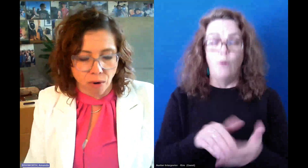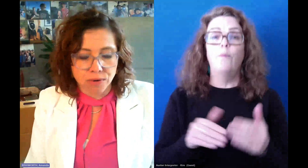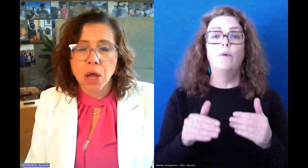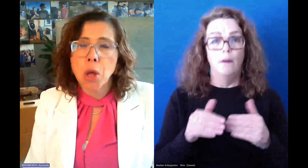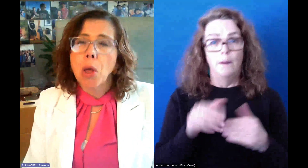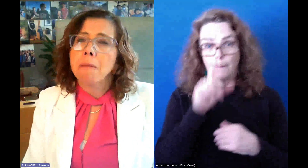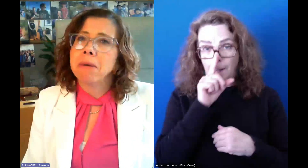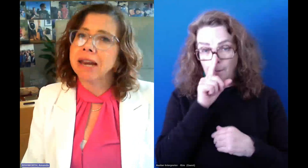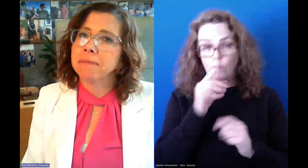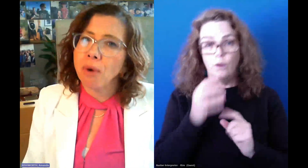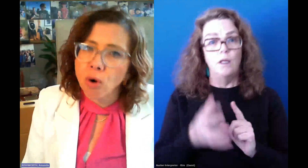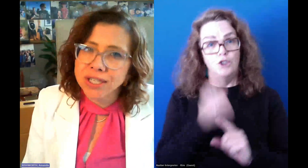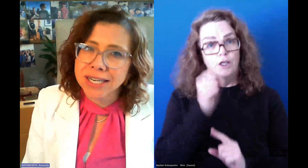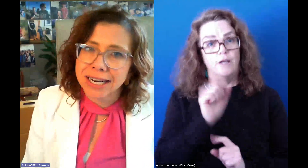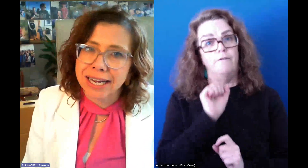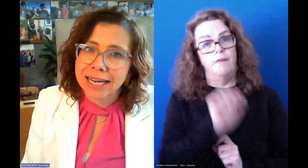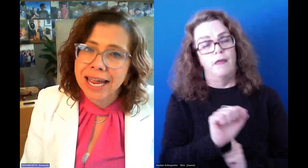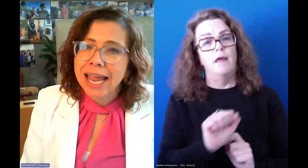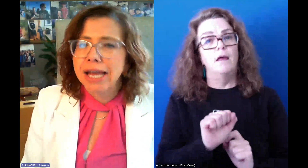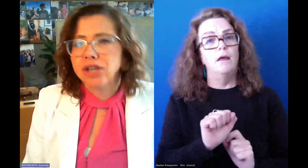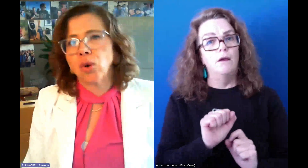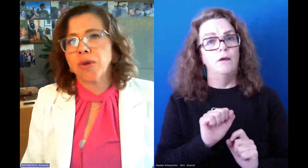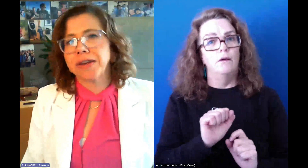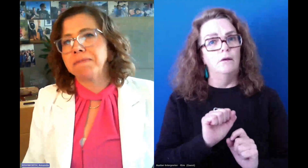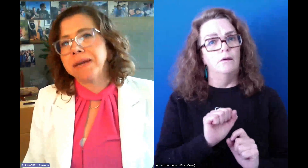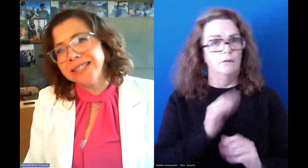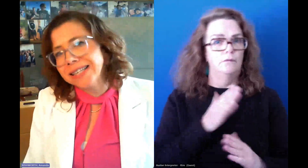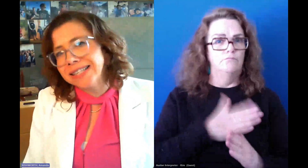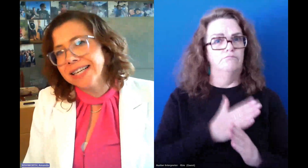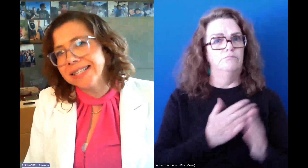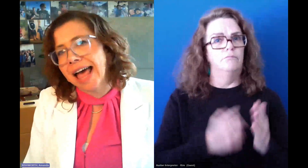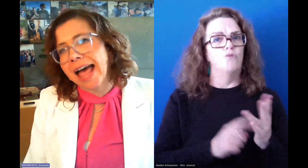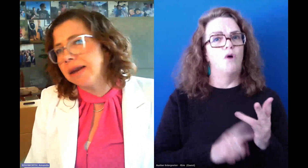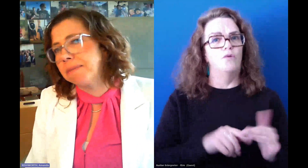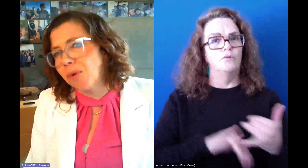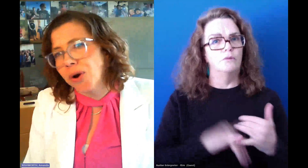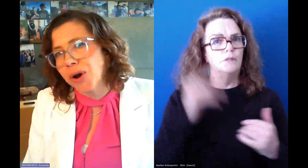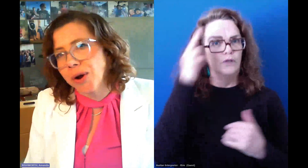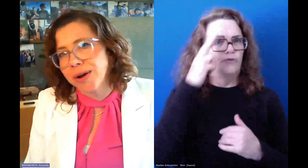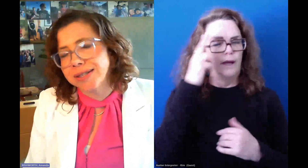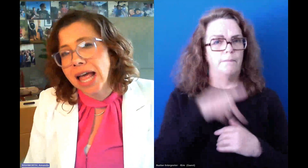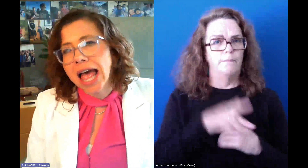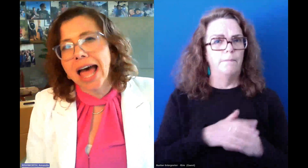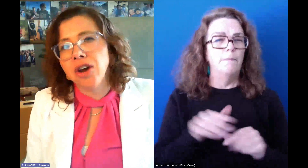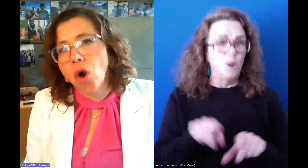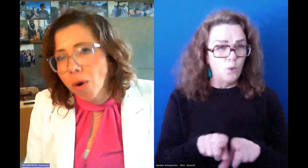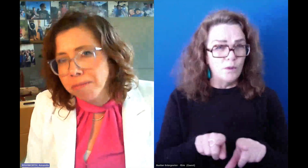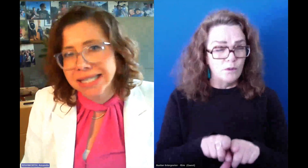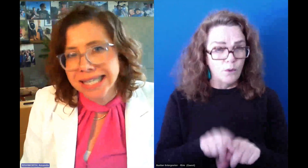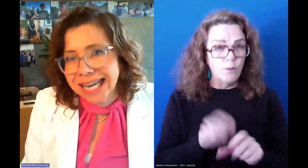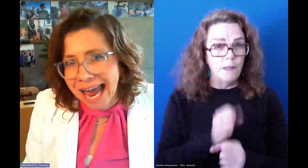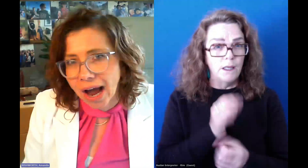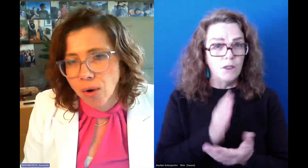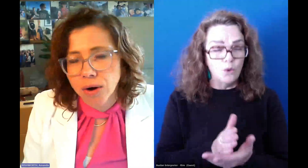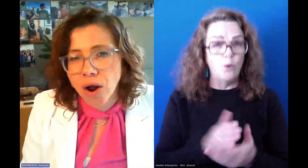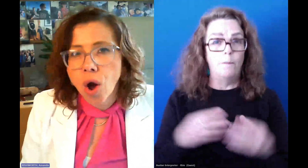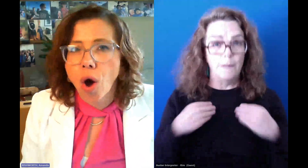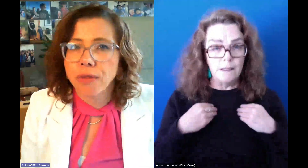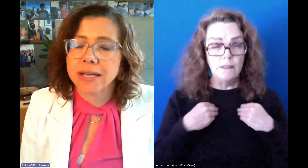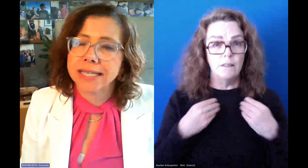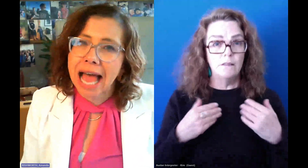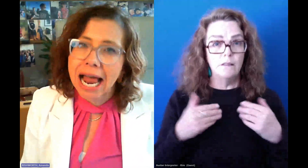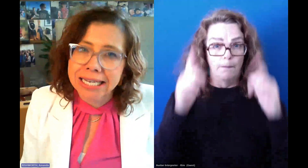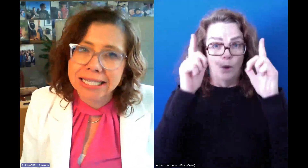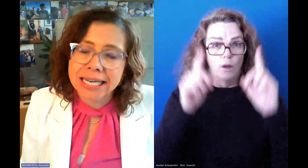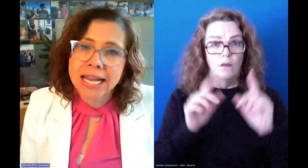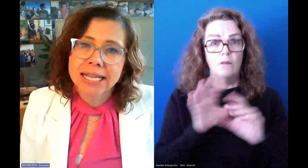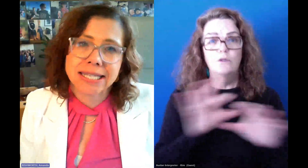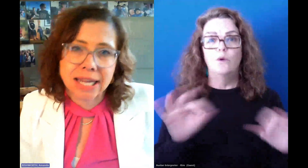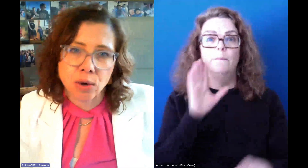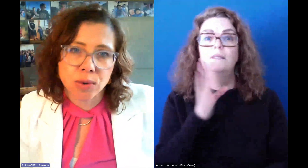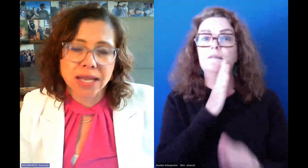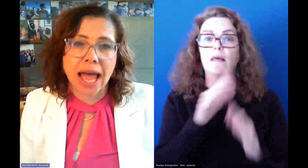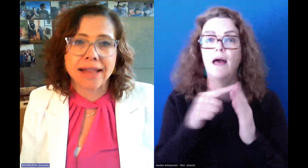roles, but importantly ensure that businesses and employers are not missing out on the talent, skills,